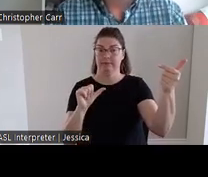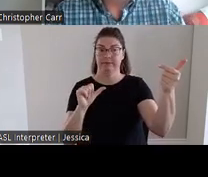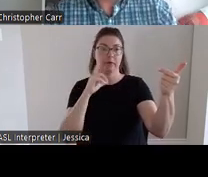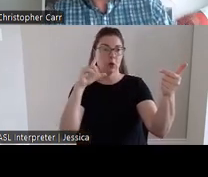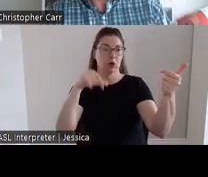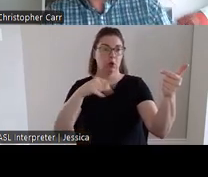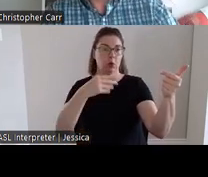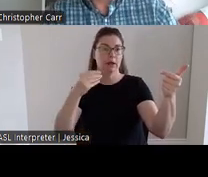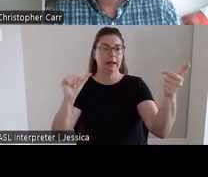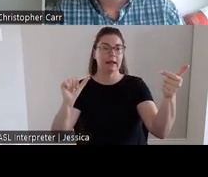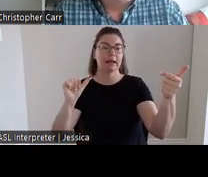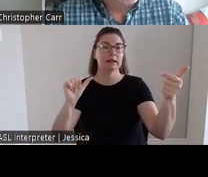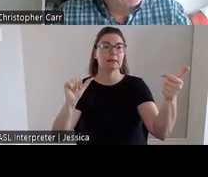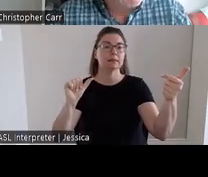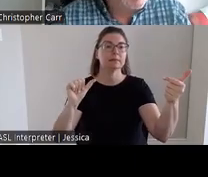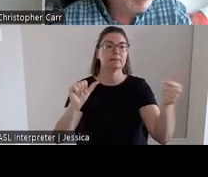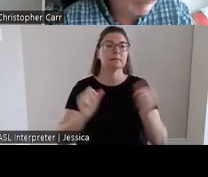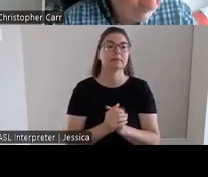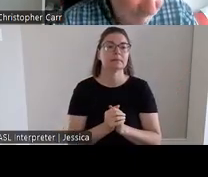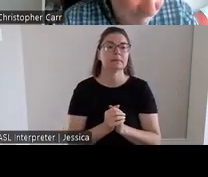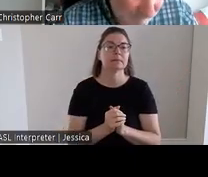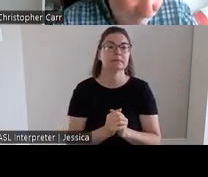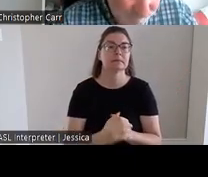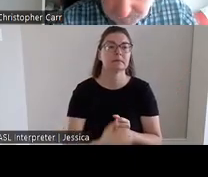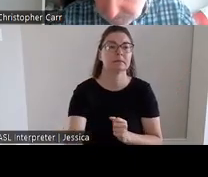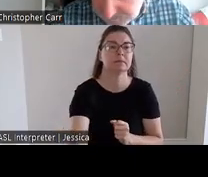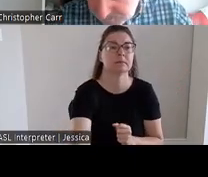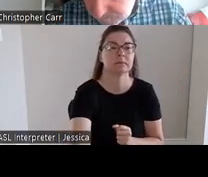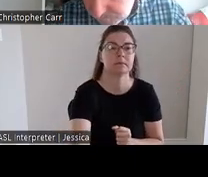(Eva Lu) Thank you so much, all of you, for this wonderful presentation.